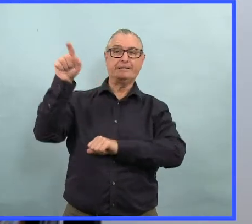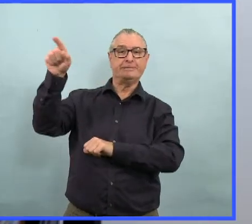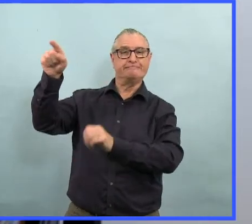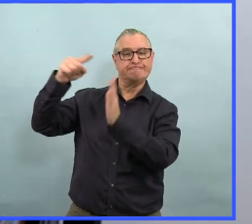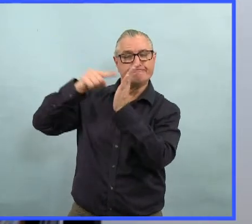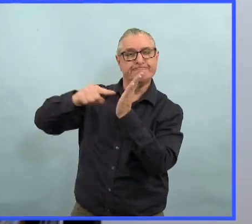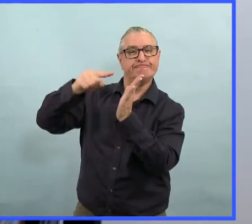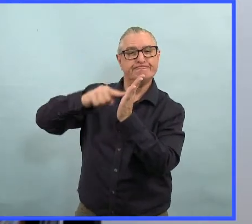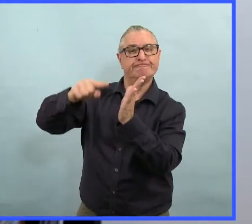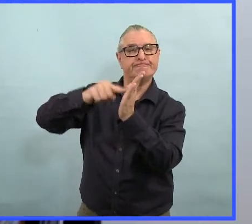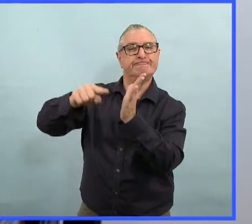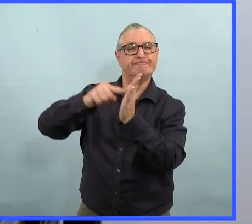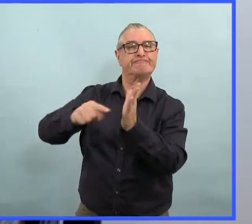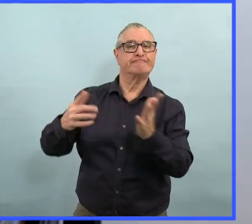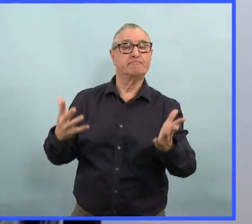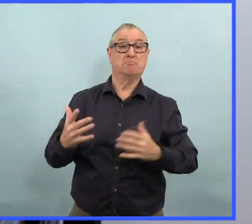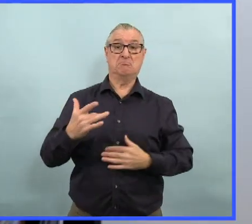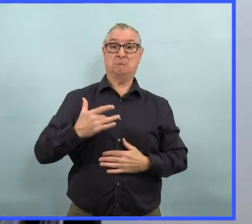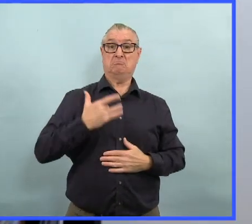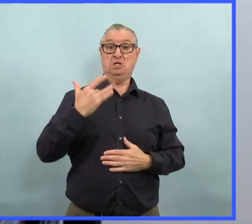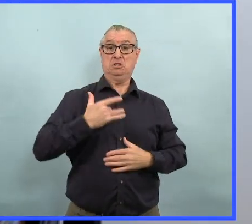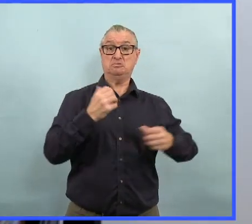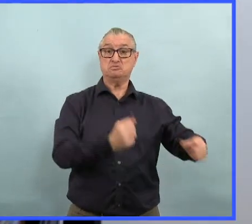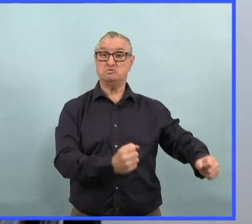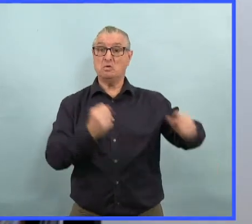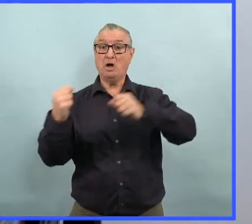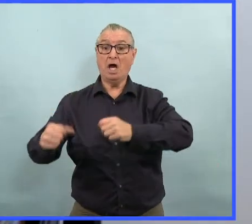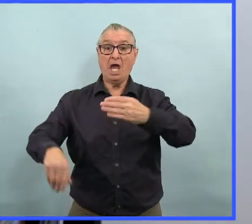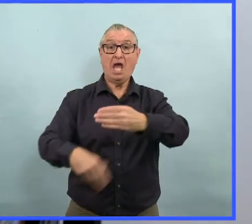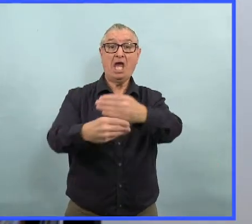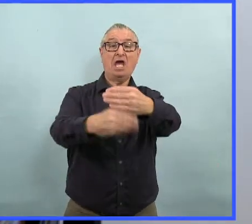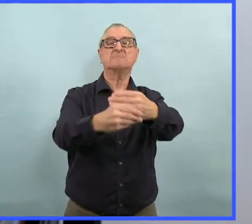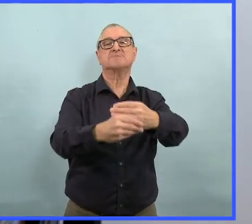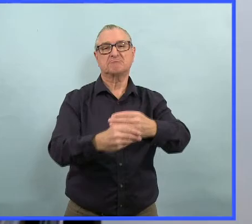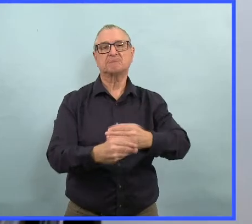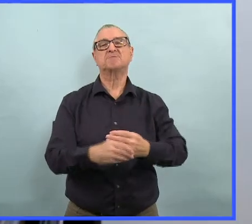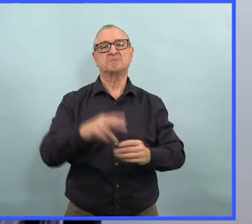restrictions on manitobans and i think there's still a lot to learn about the booster and how